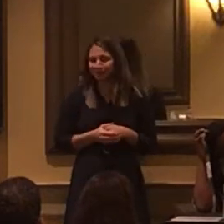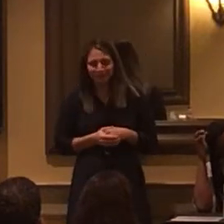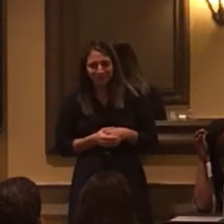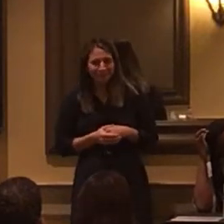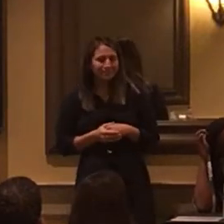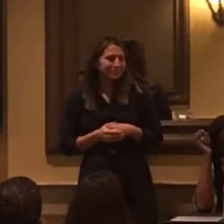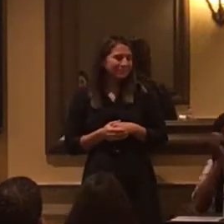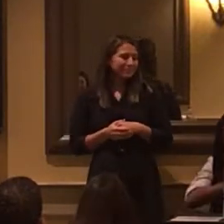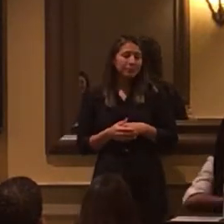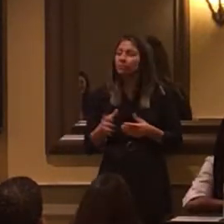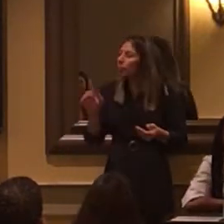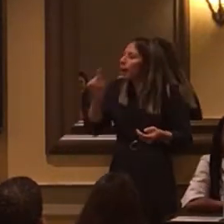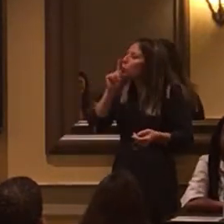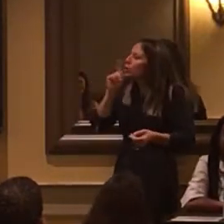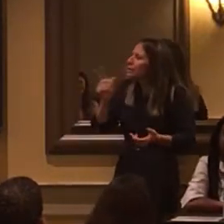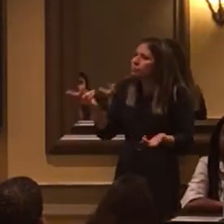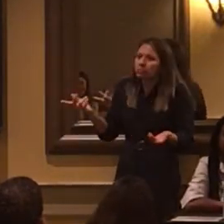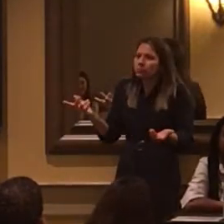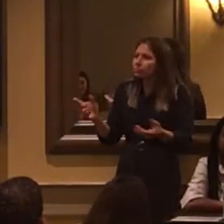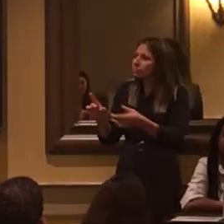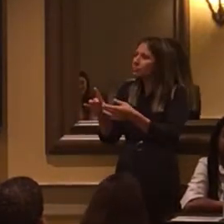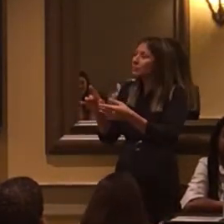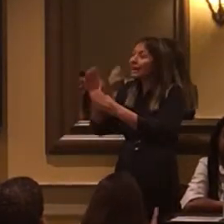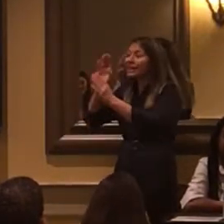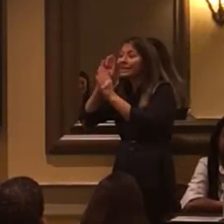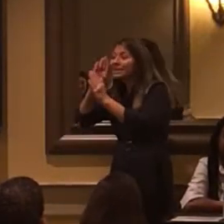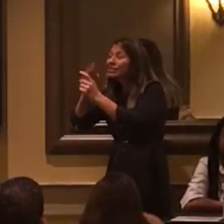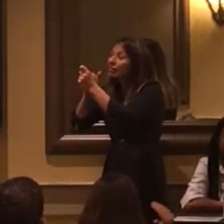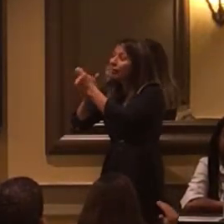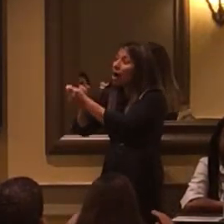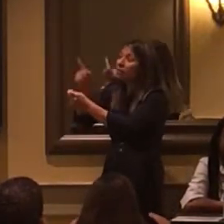But really, listen to yourself more